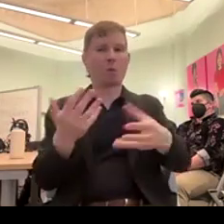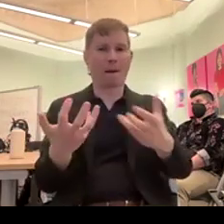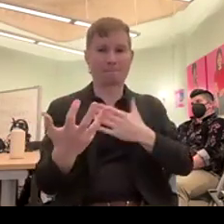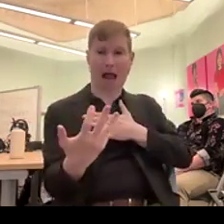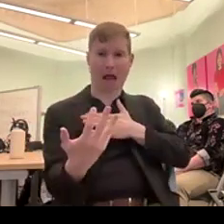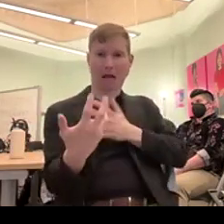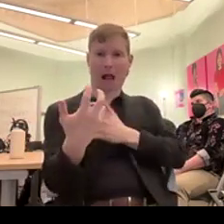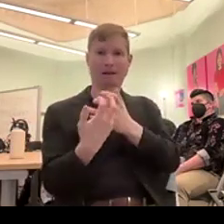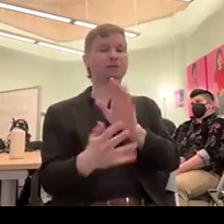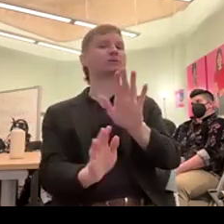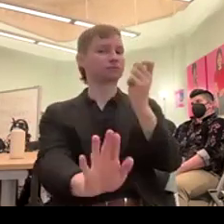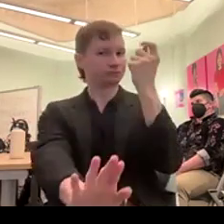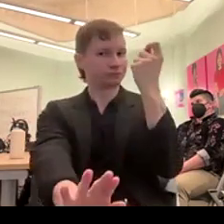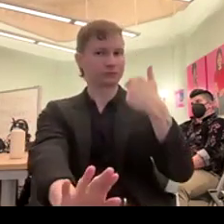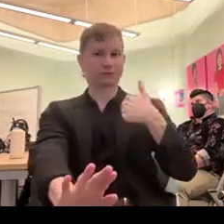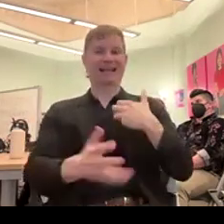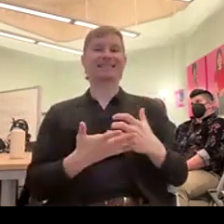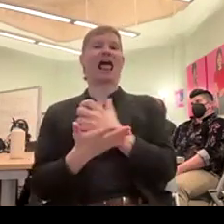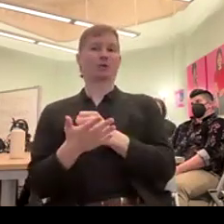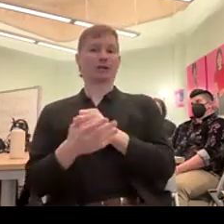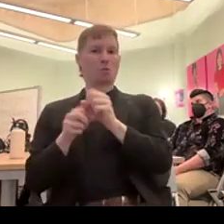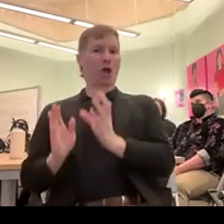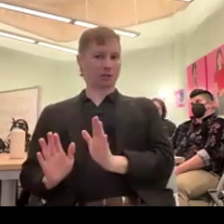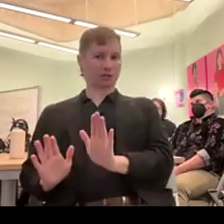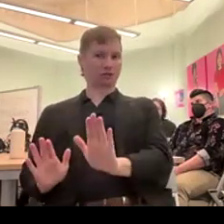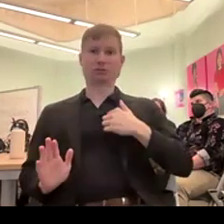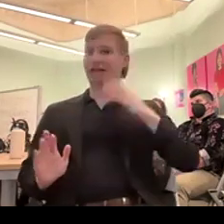And just to give some examples of what I ended up getting as accommodations, and keeping in mind,